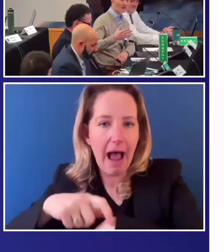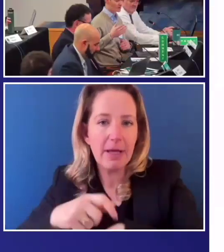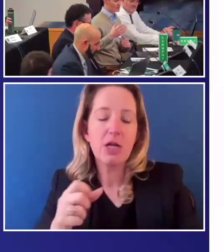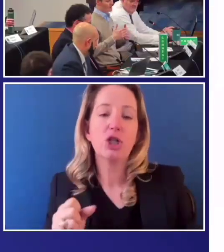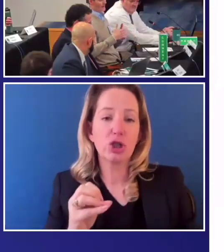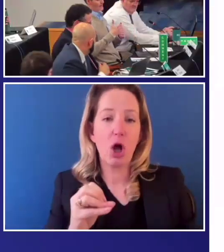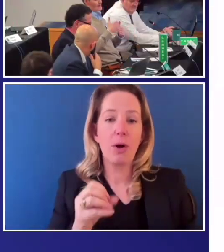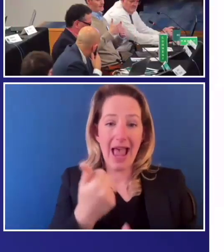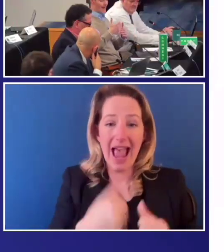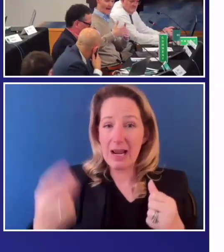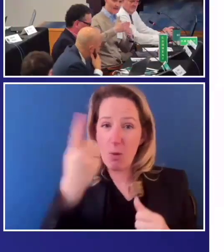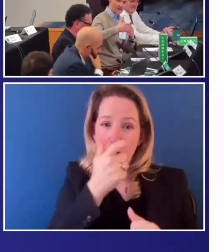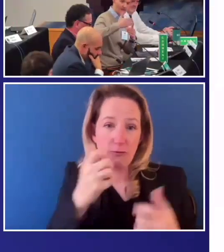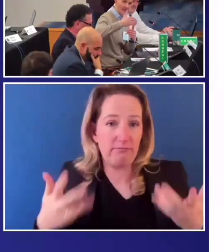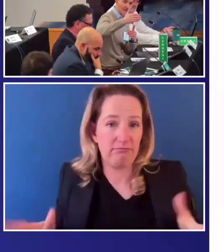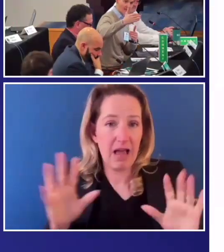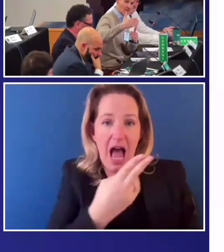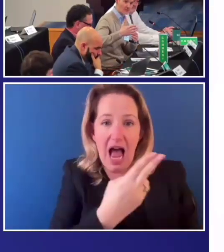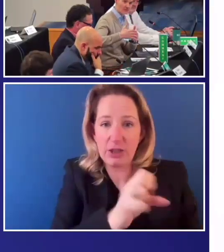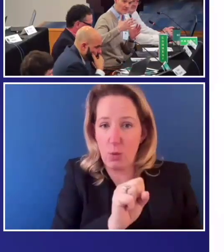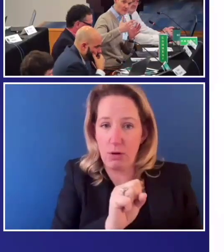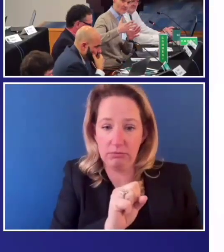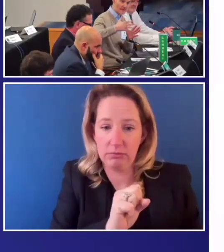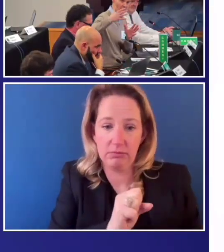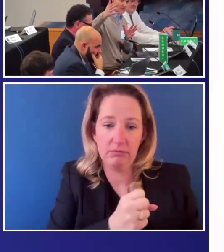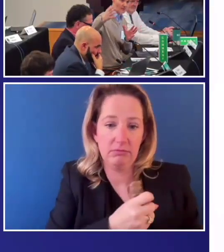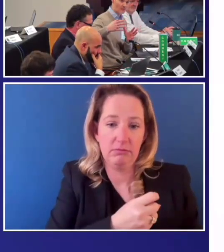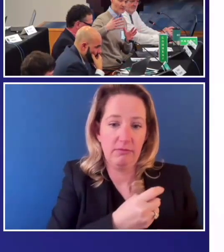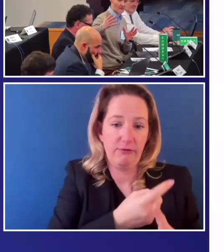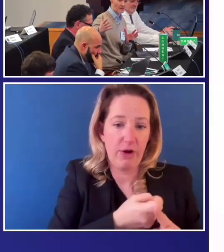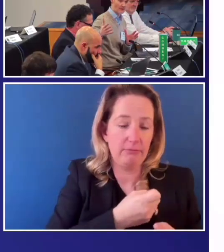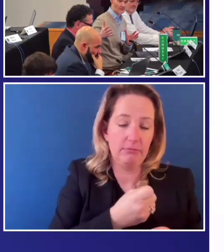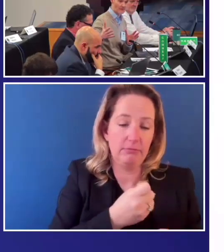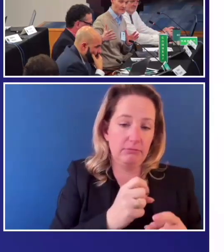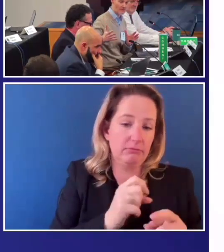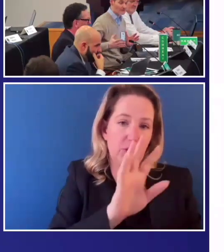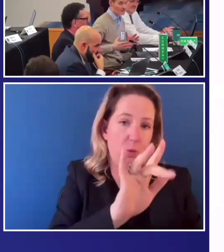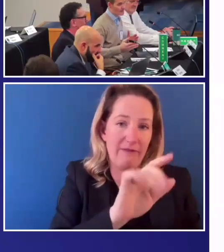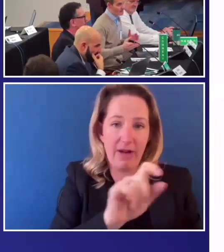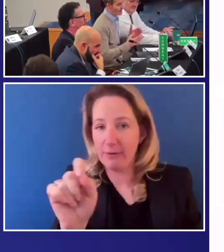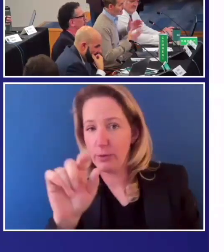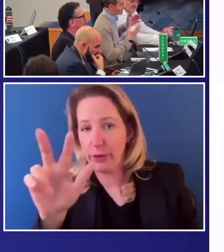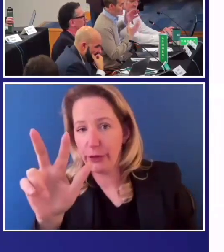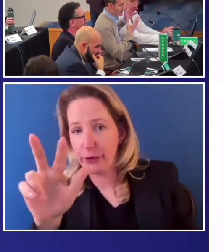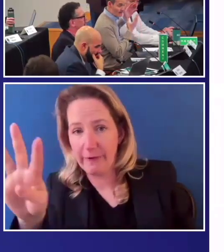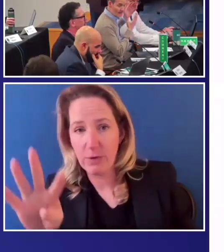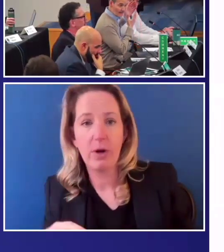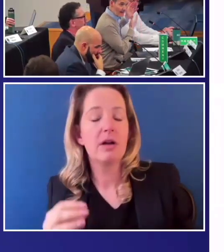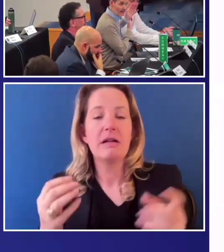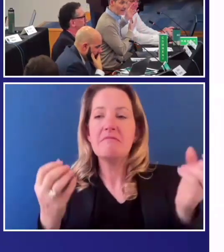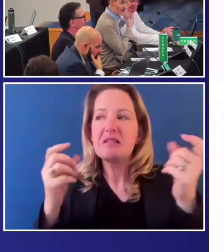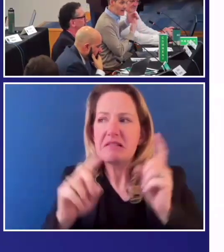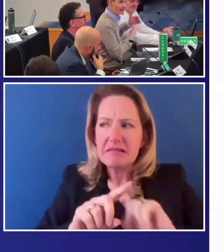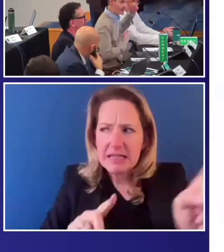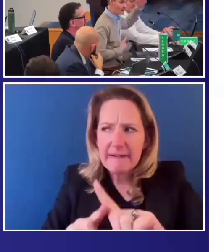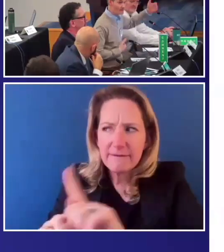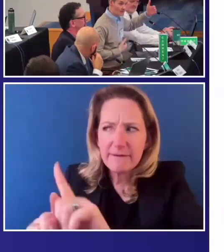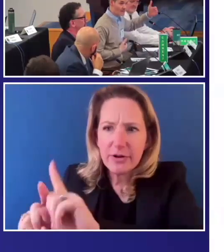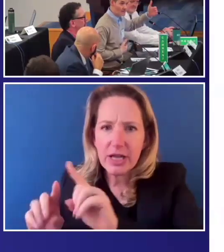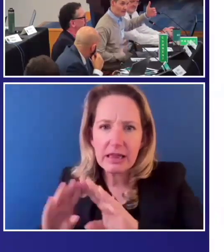So you've got a staggered set of individuals who have been in the workforce for different numbers of years. Let -- taking everything from the same